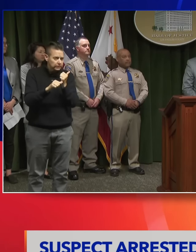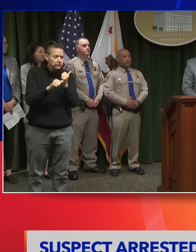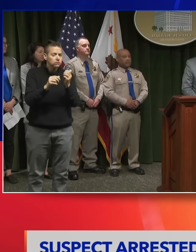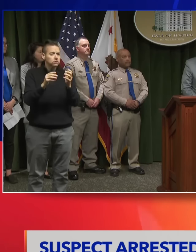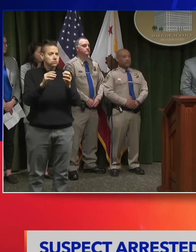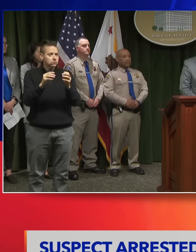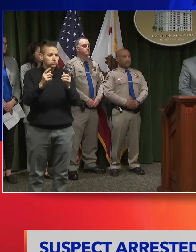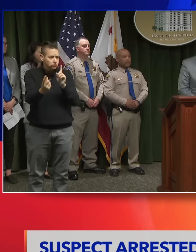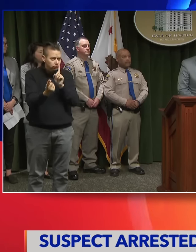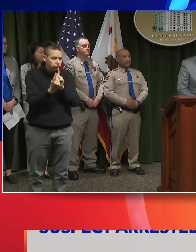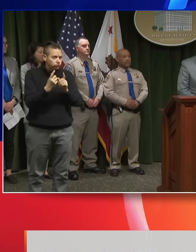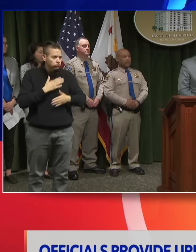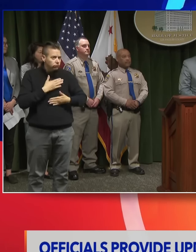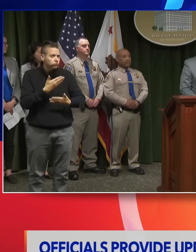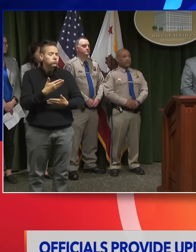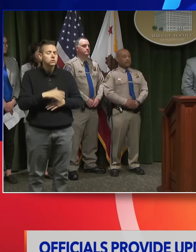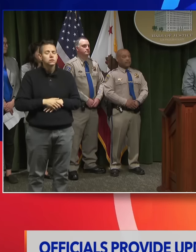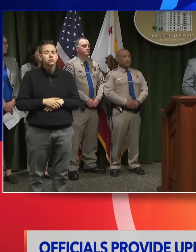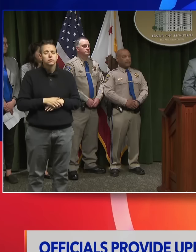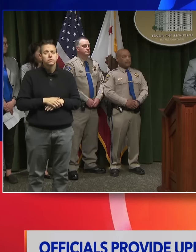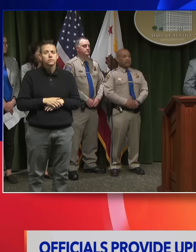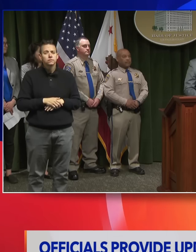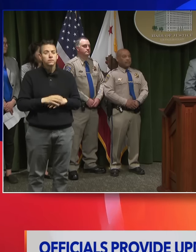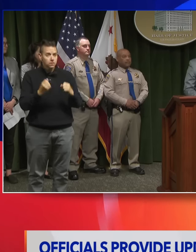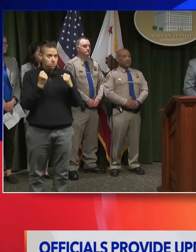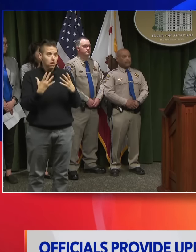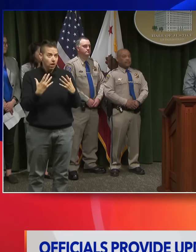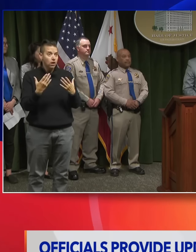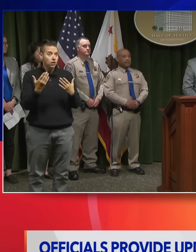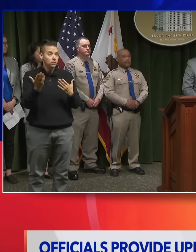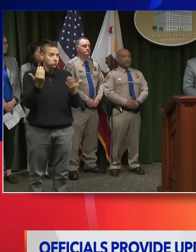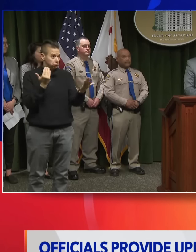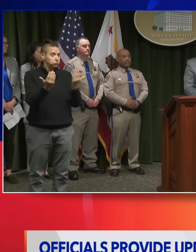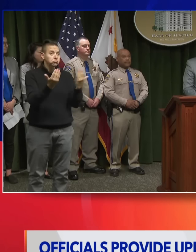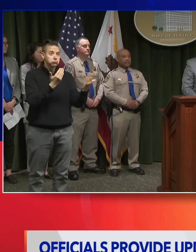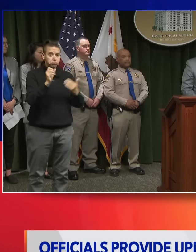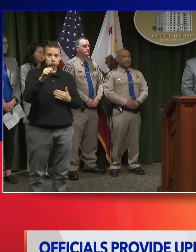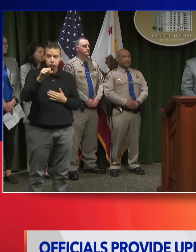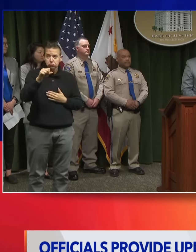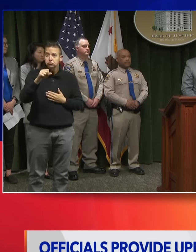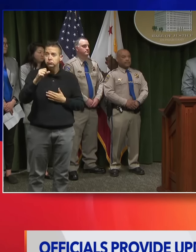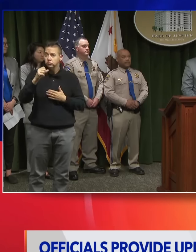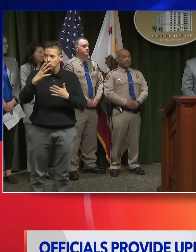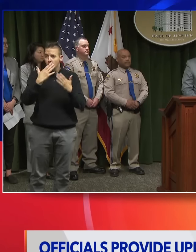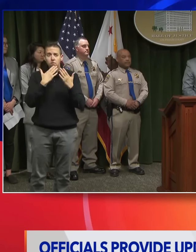URGENT MATTER TO US WHEN THIS OCCURRED YOU SAW OUR PLEAS FOR THE COMMUNITY'S ASSISTANCE TO